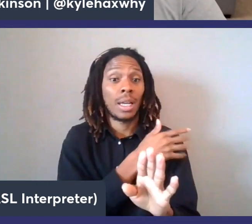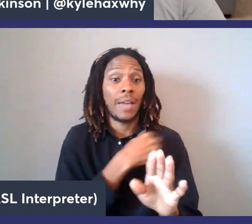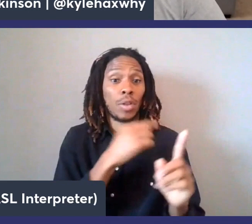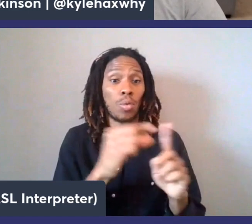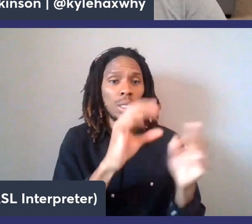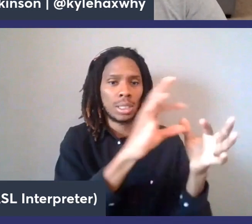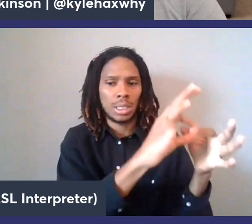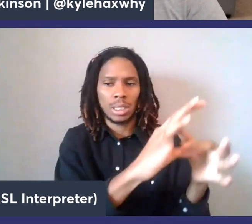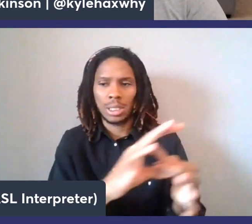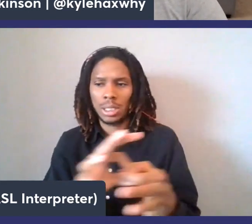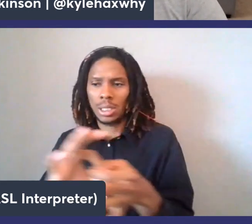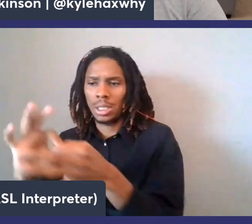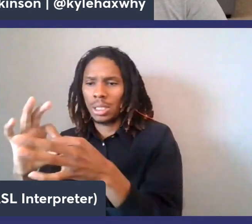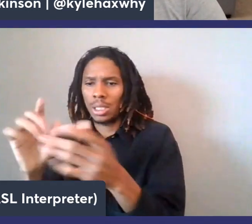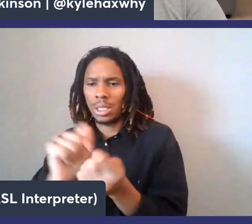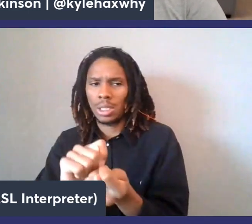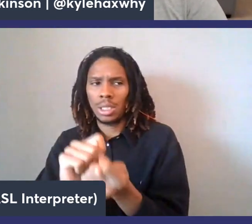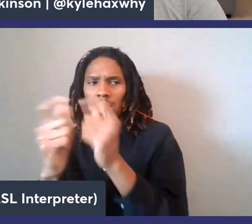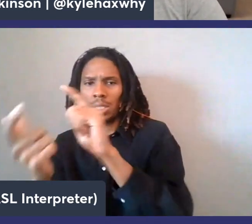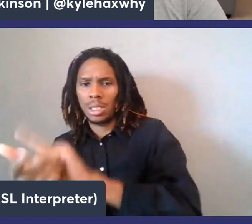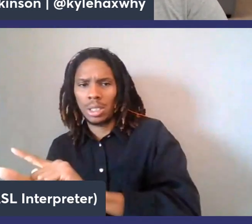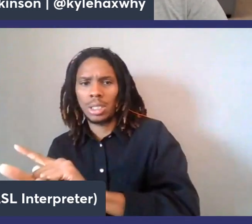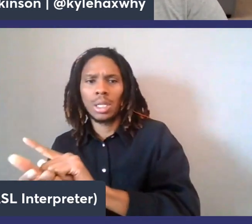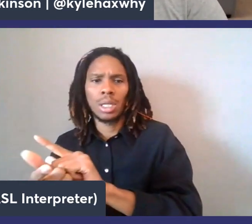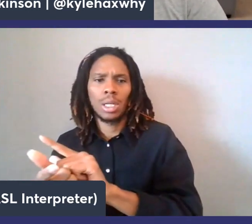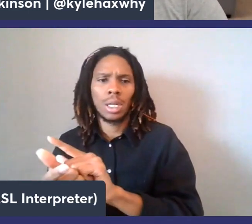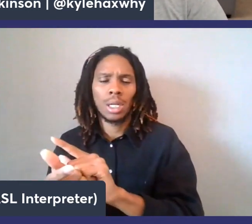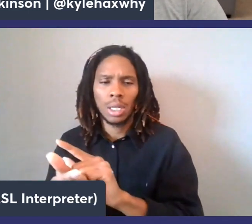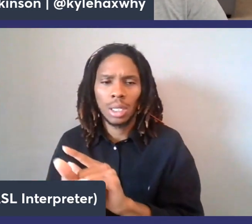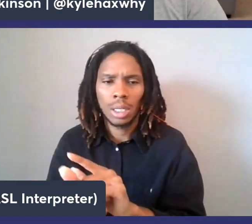did the translation, had rule-based modes of translation,